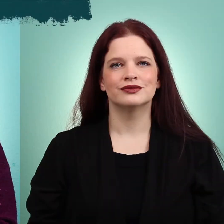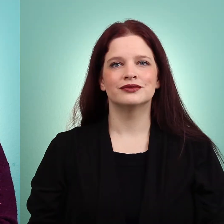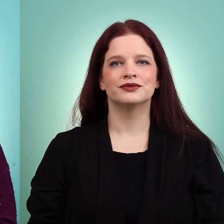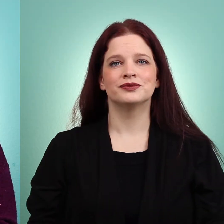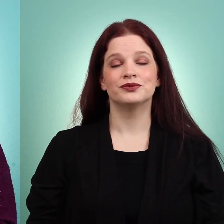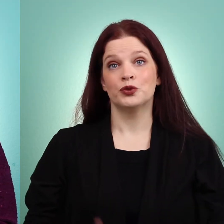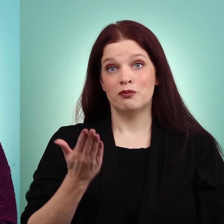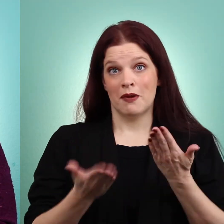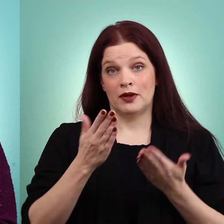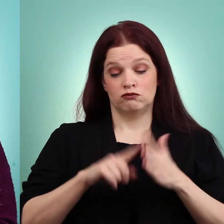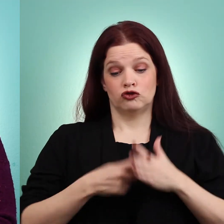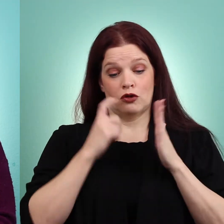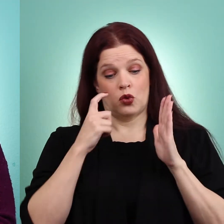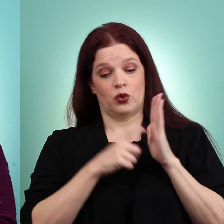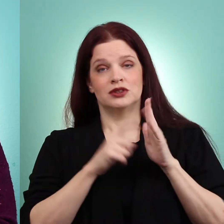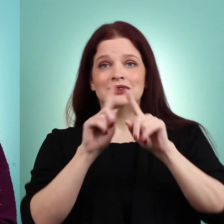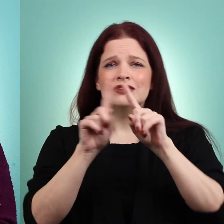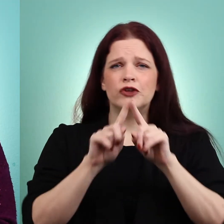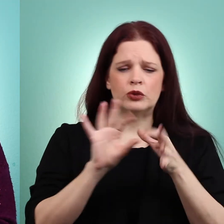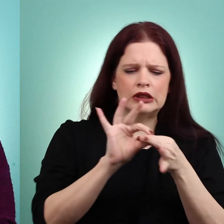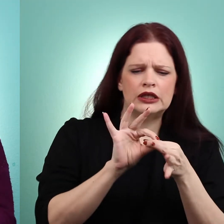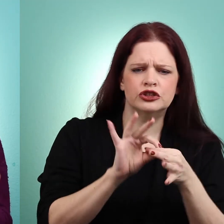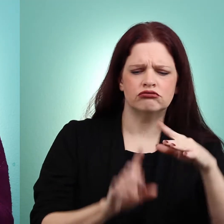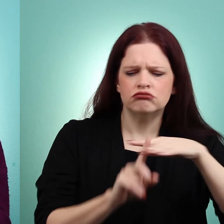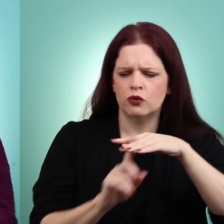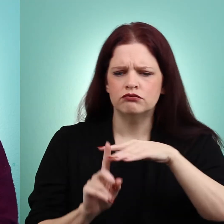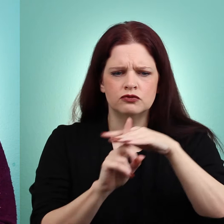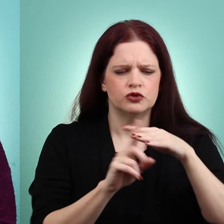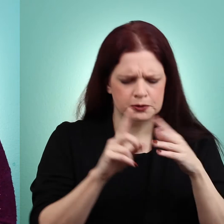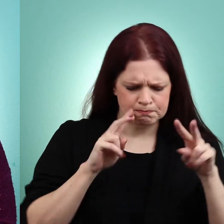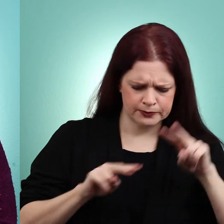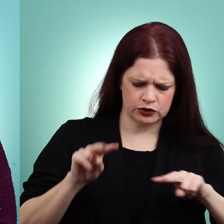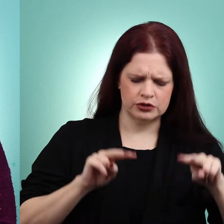So you may start to notice different relationships that are coming up immediately, just as you're looking at your family now.